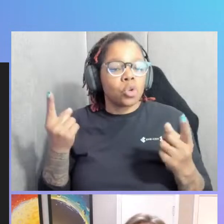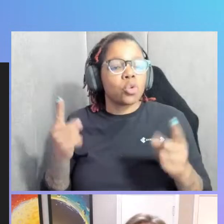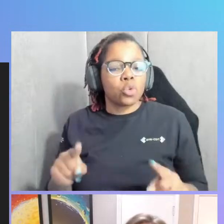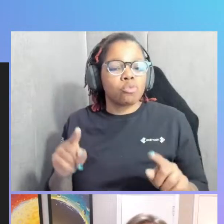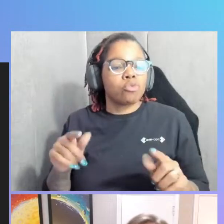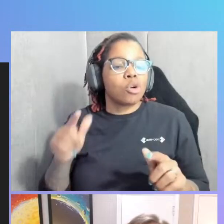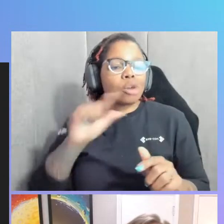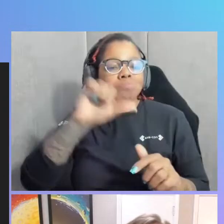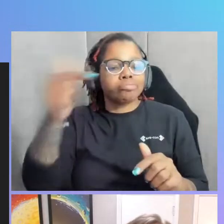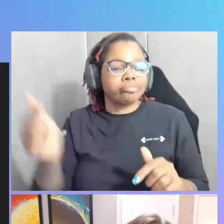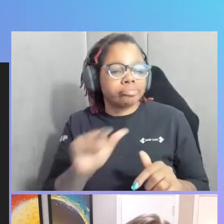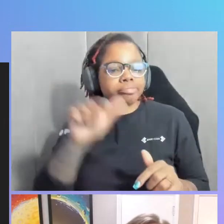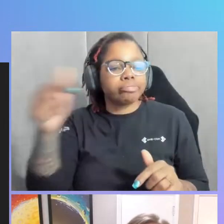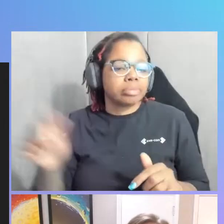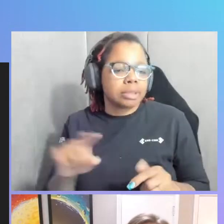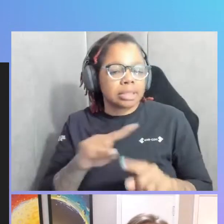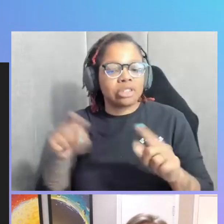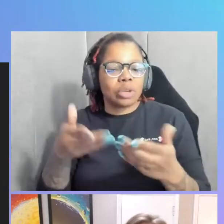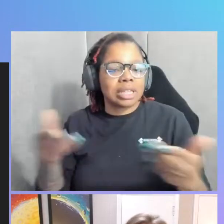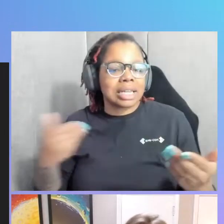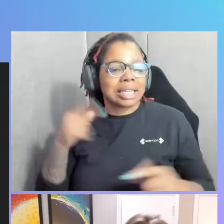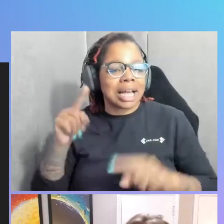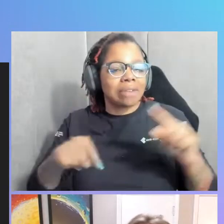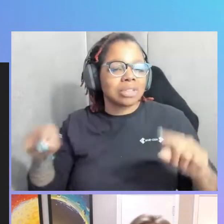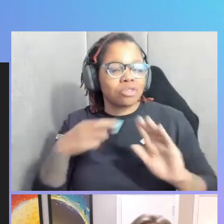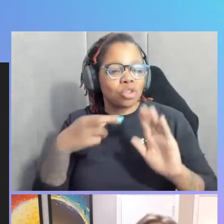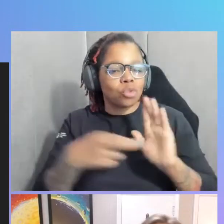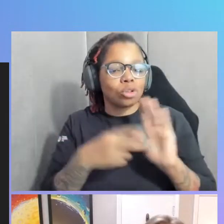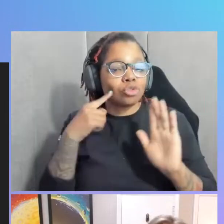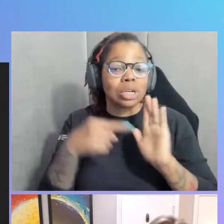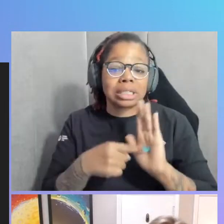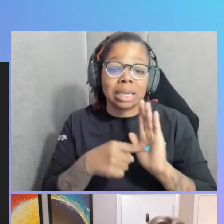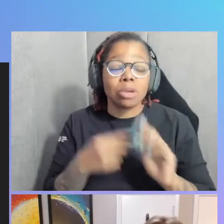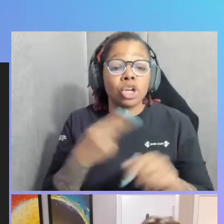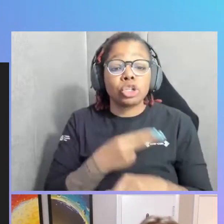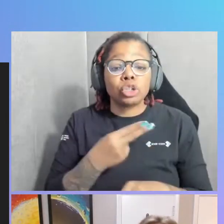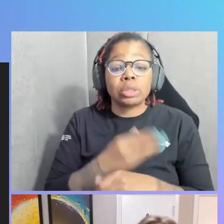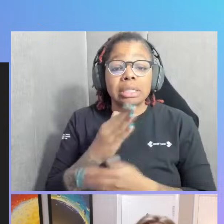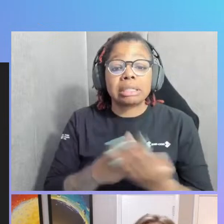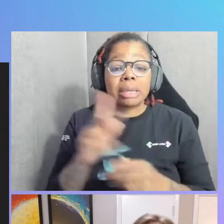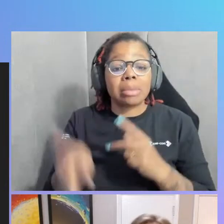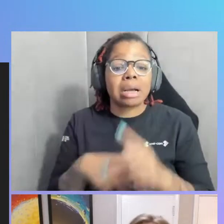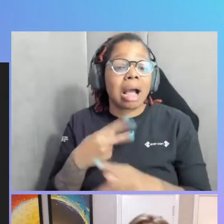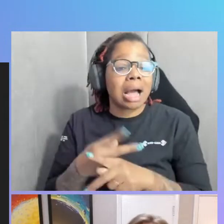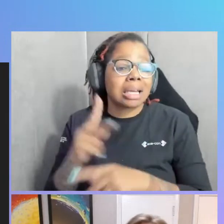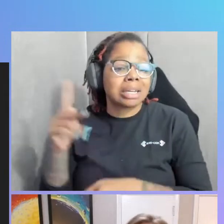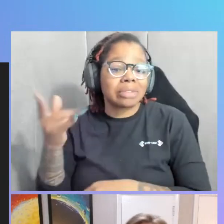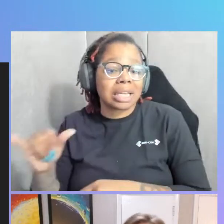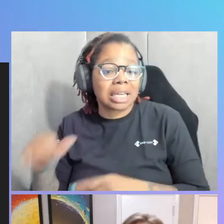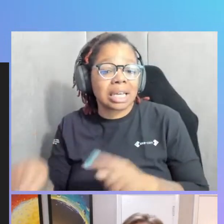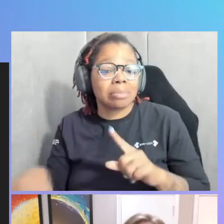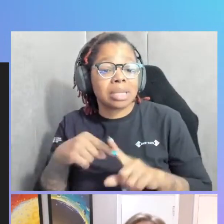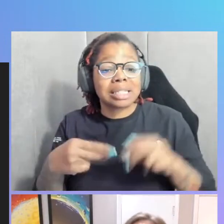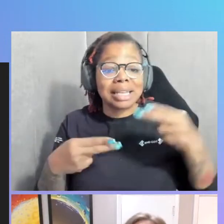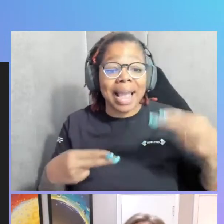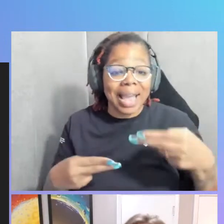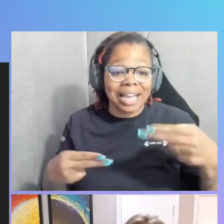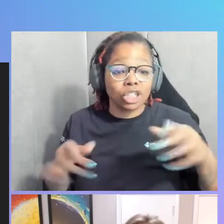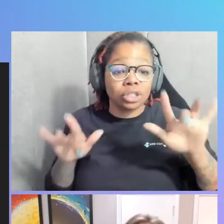between things that have different roles. For instance, using some sort of modifier key